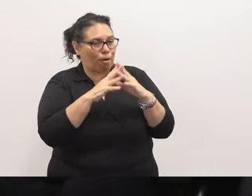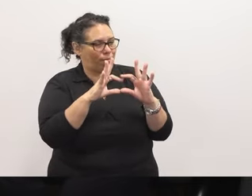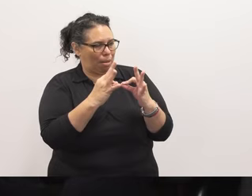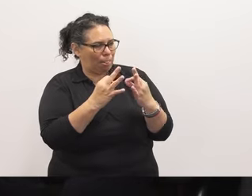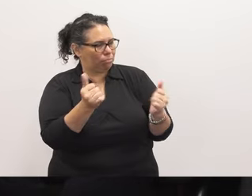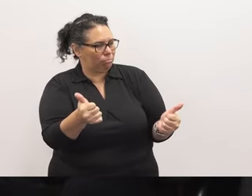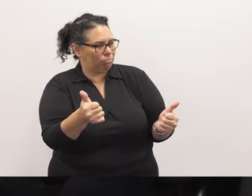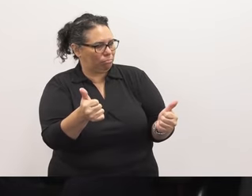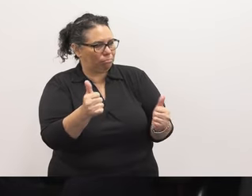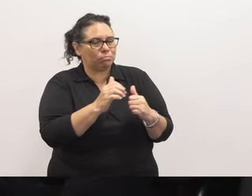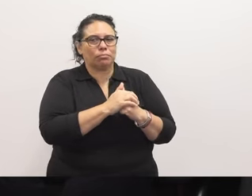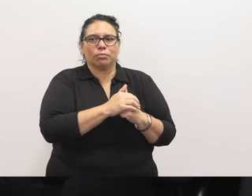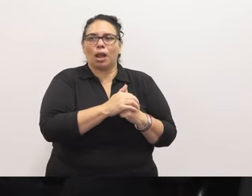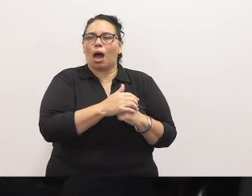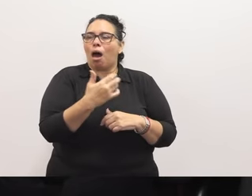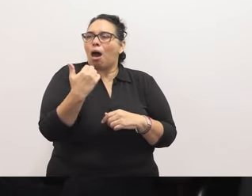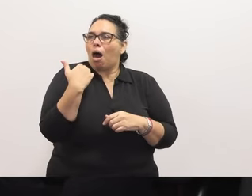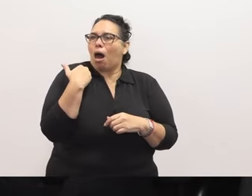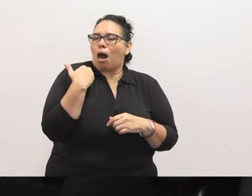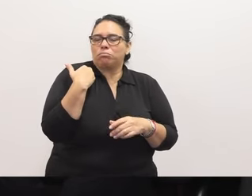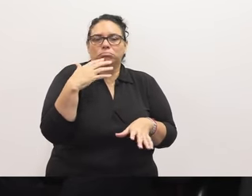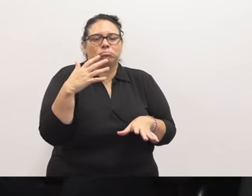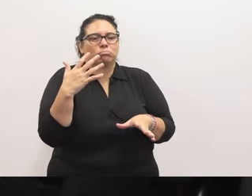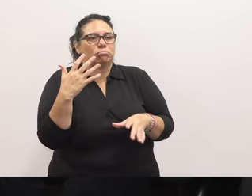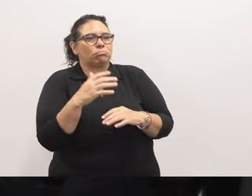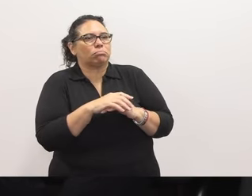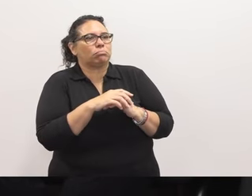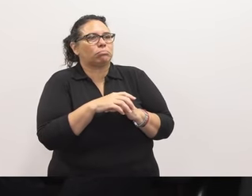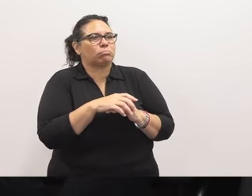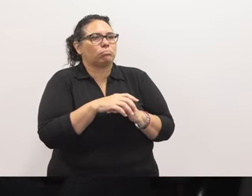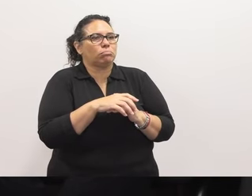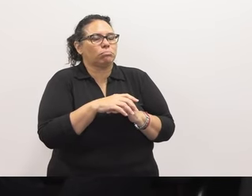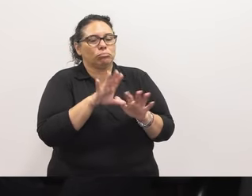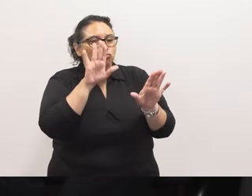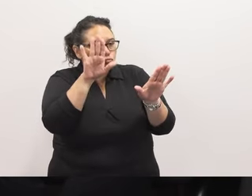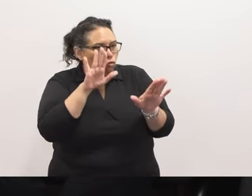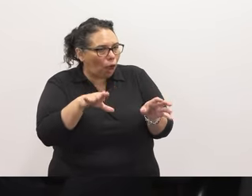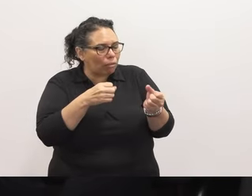you have this great infrastructural piece to support.